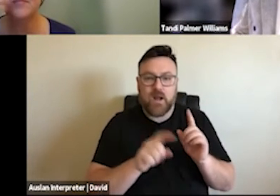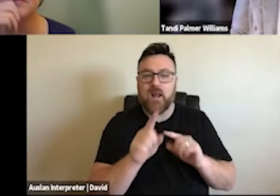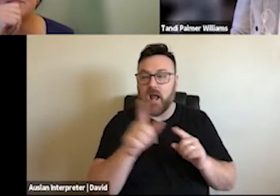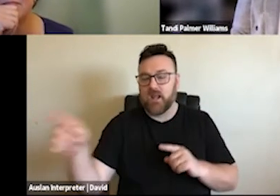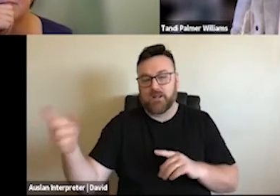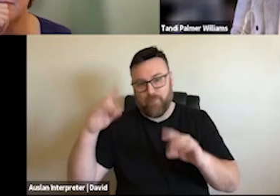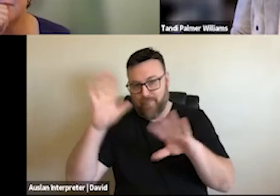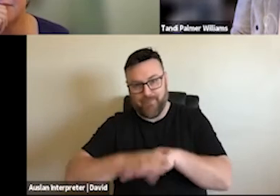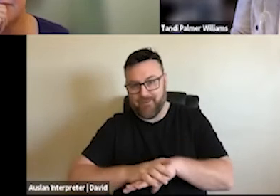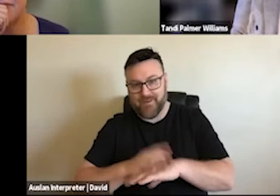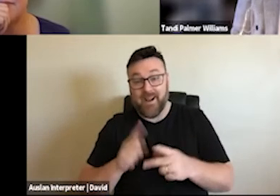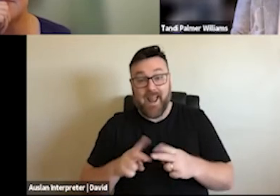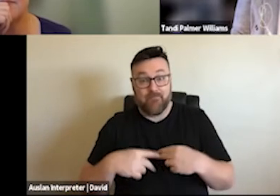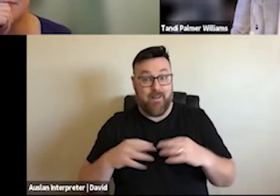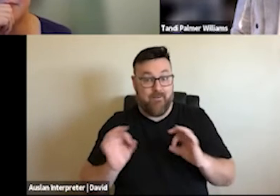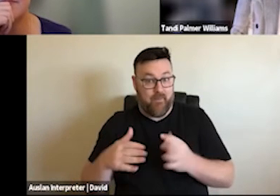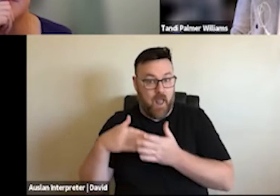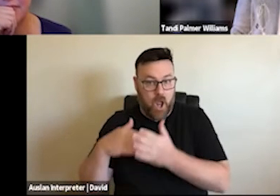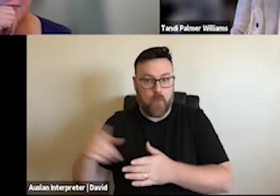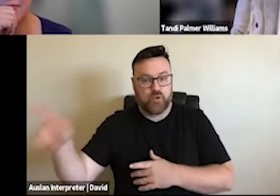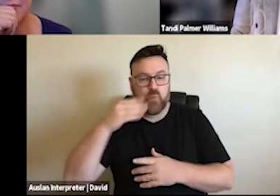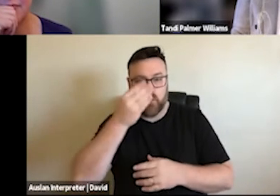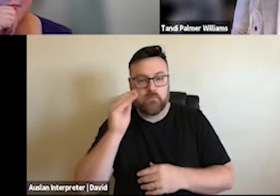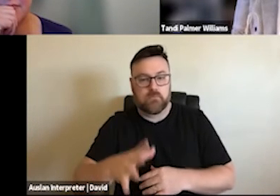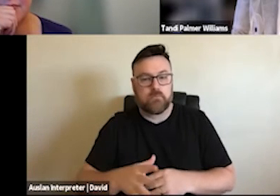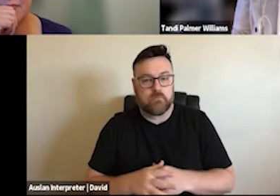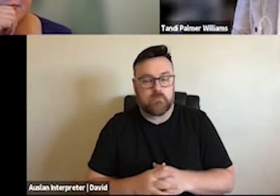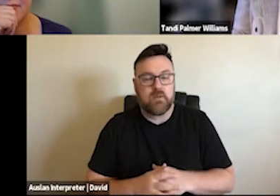and if I hadn't been there doing it with her she would've given up.